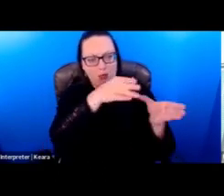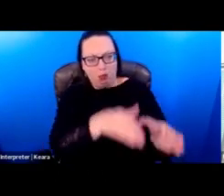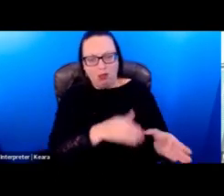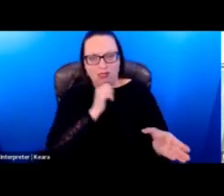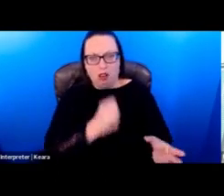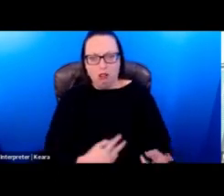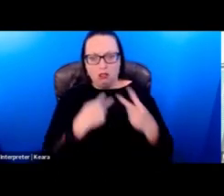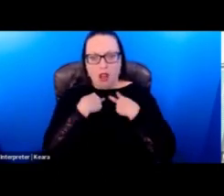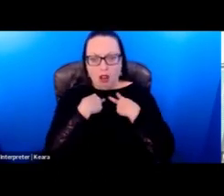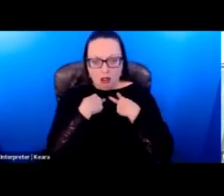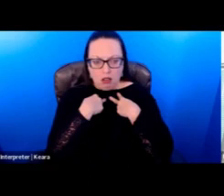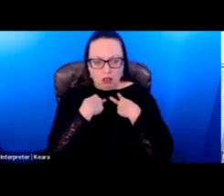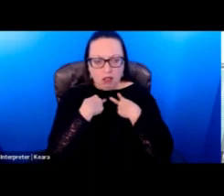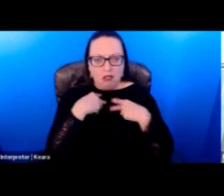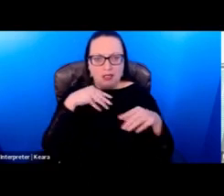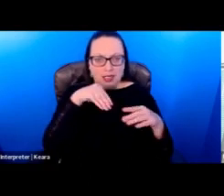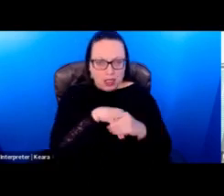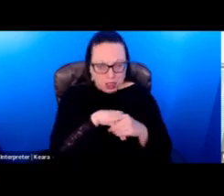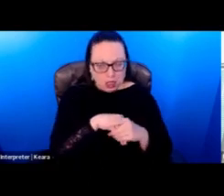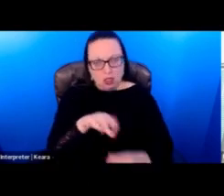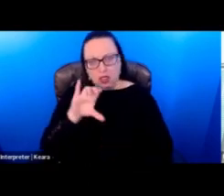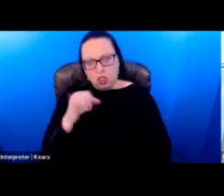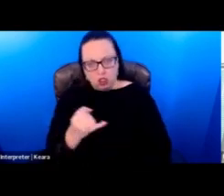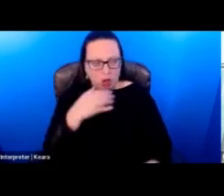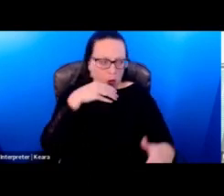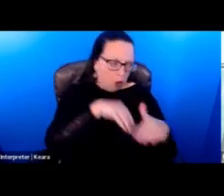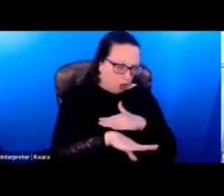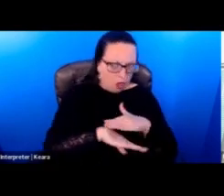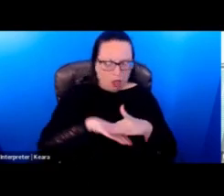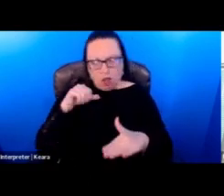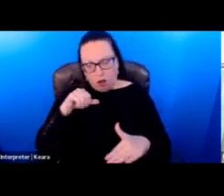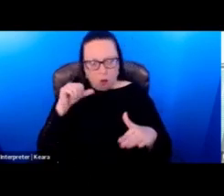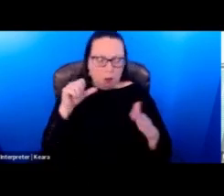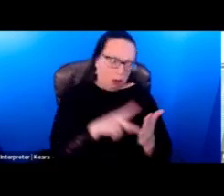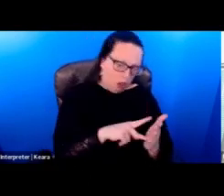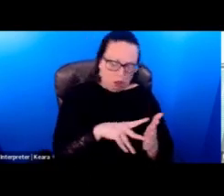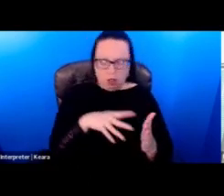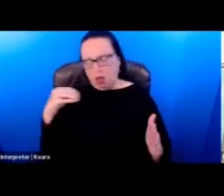get in that criminal justice system that in and out and in, in the out in and out, like, maybe, maybe there's a way to